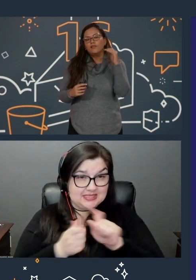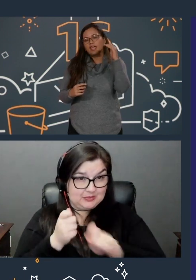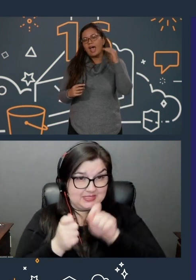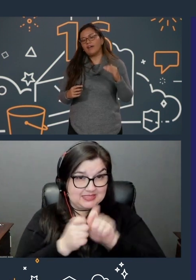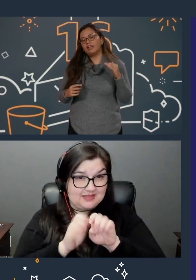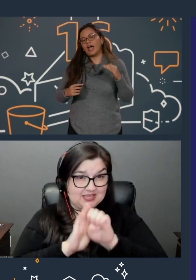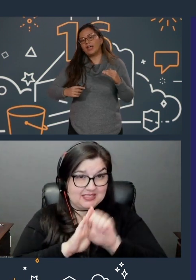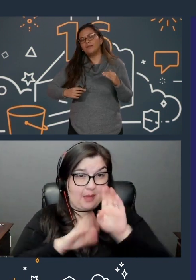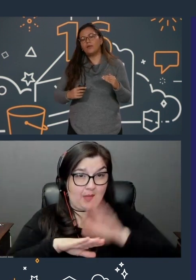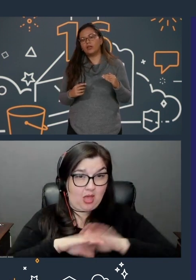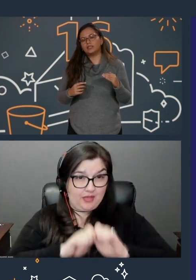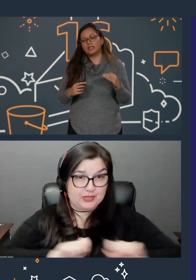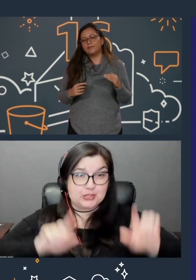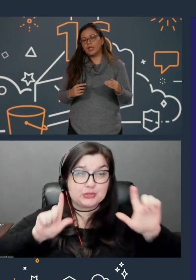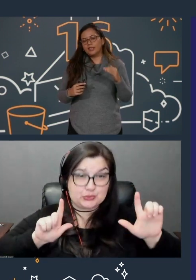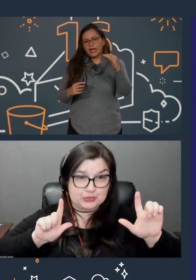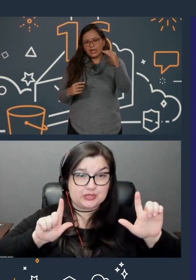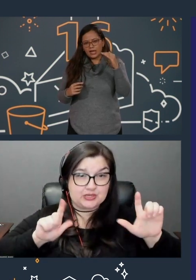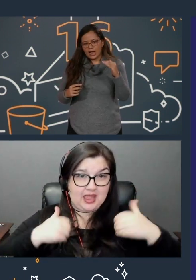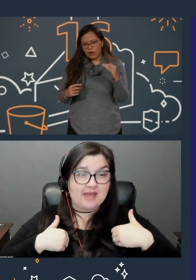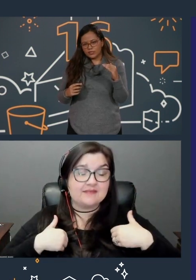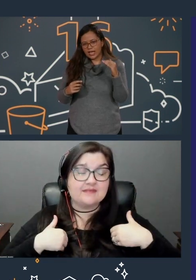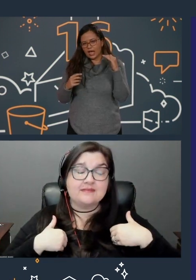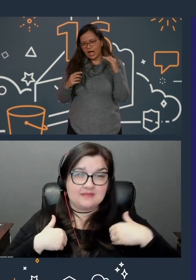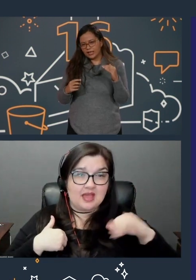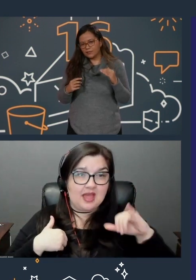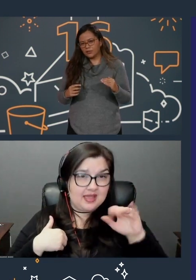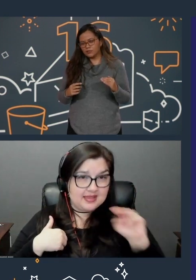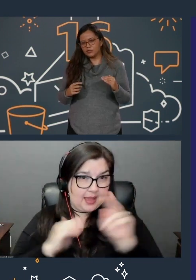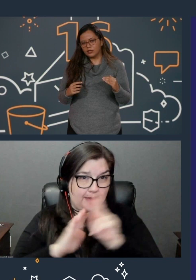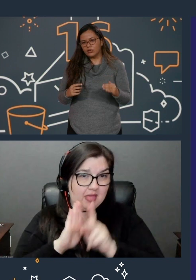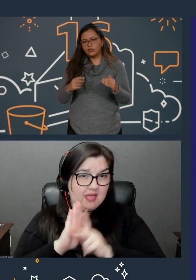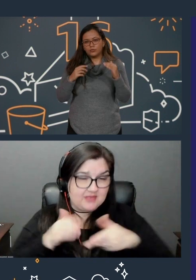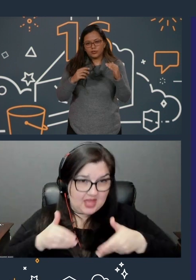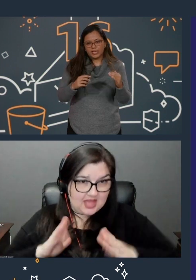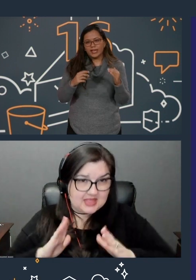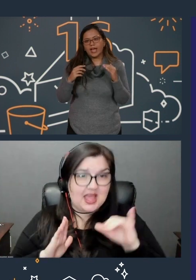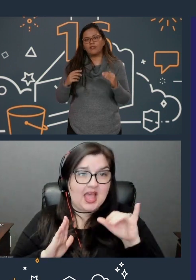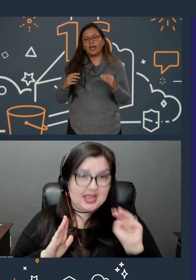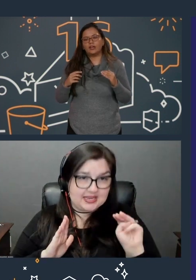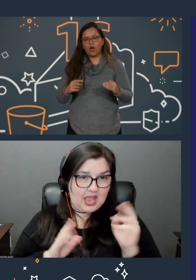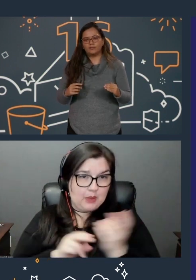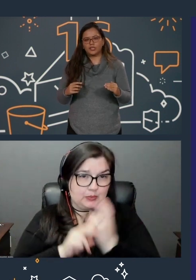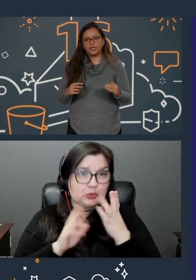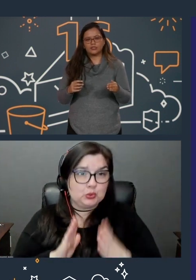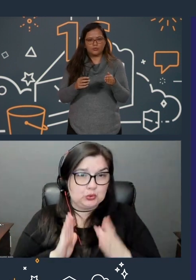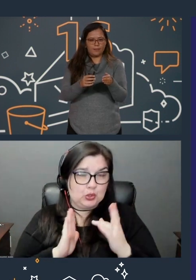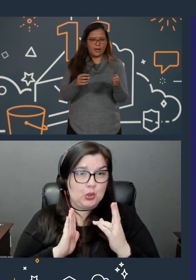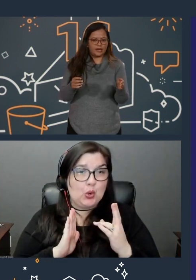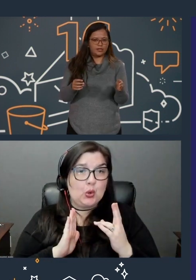we have an IAM policy that allows an IAM user to read and write objects to a bucket